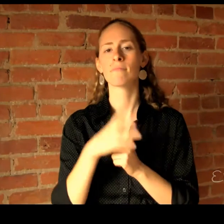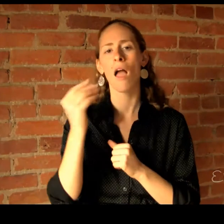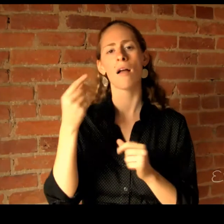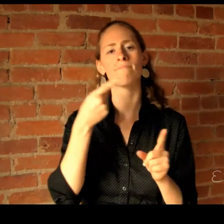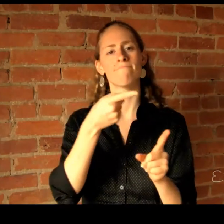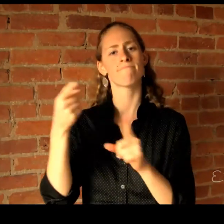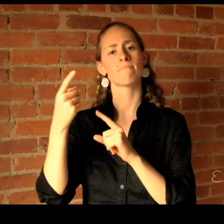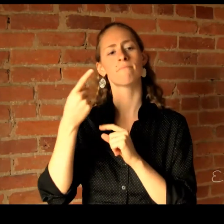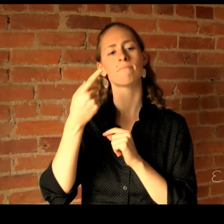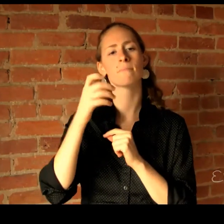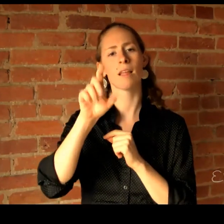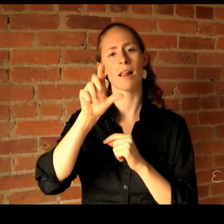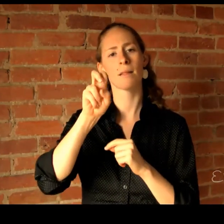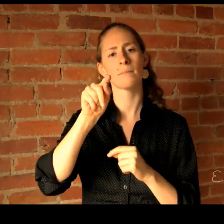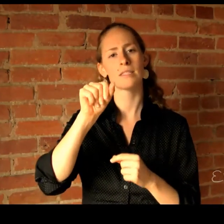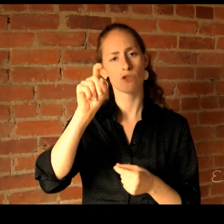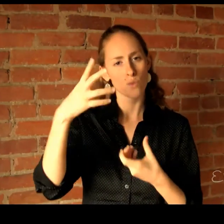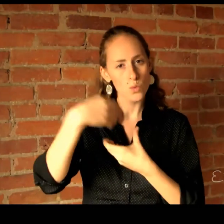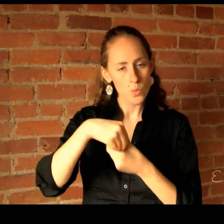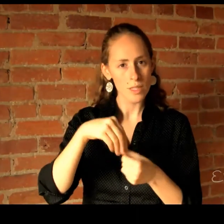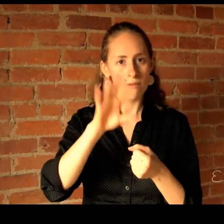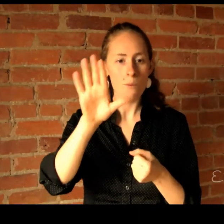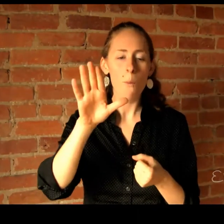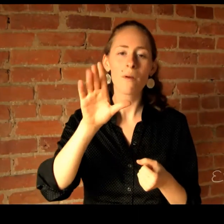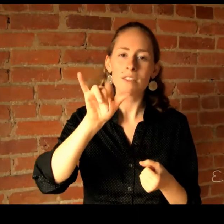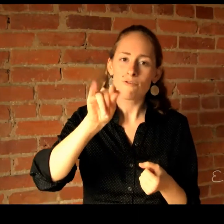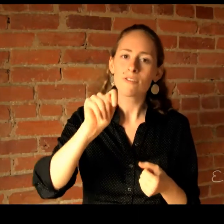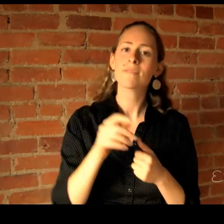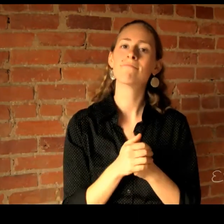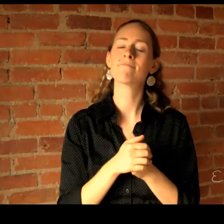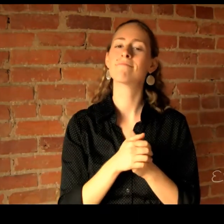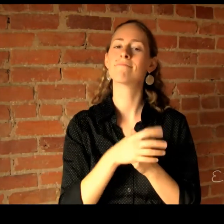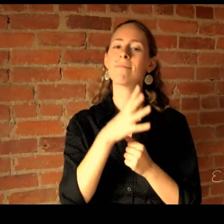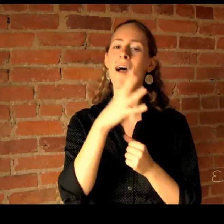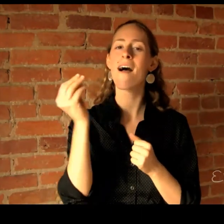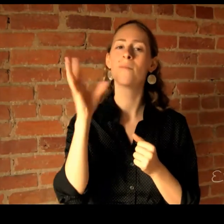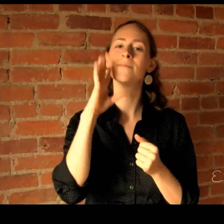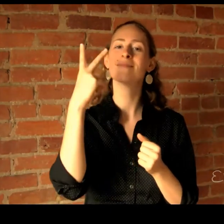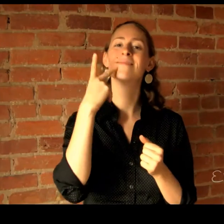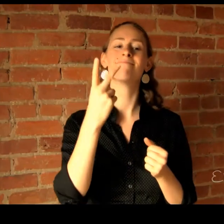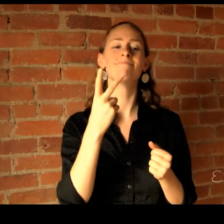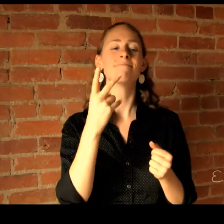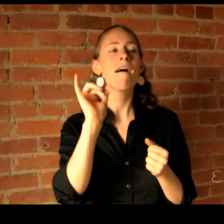Are they alike or entirely different? I will also cover certain elements of literature that should be included in